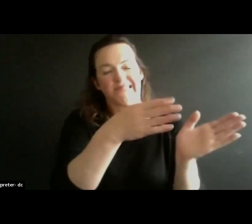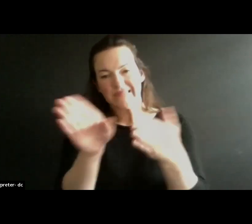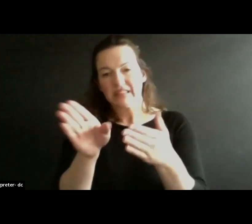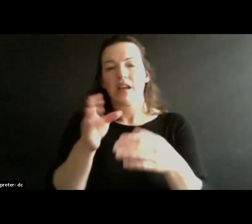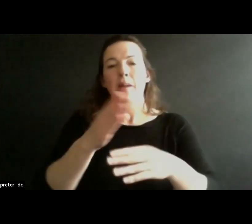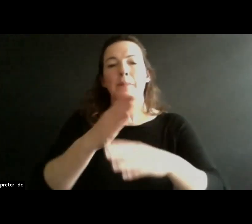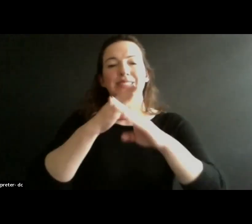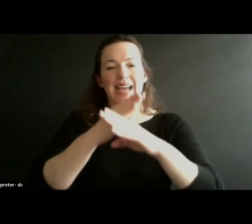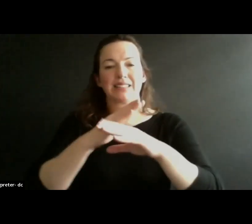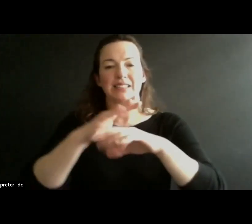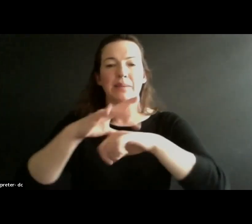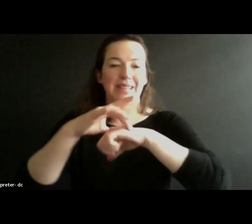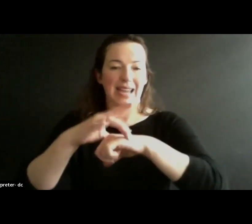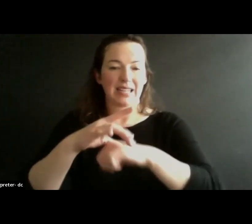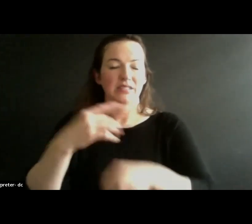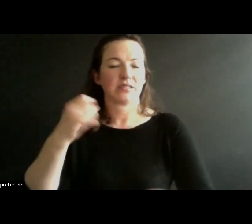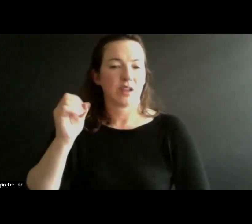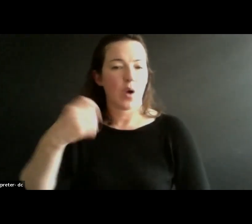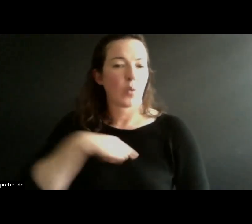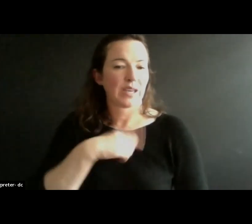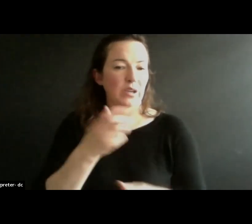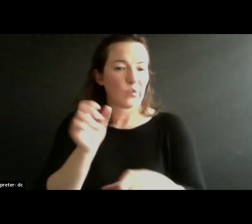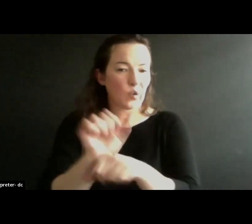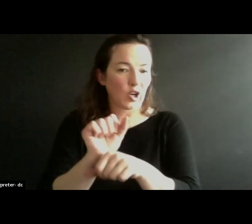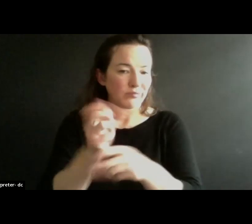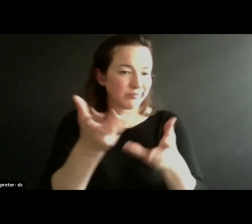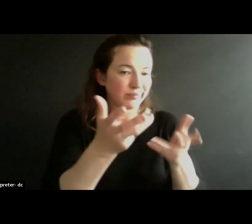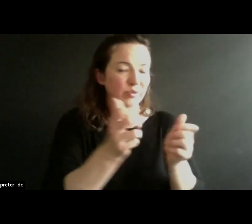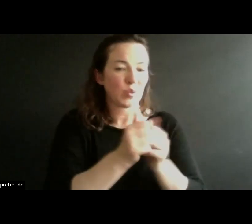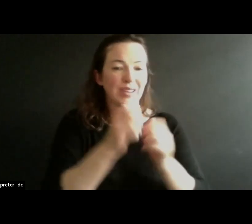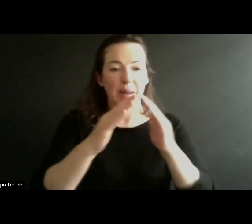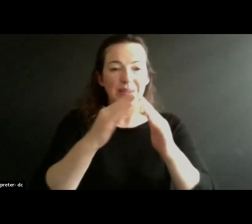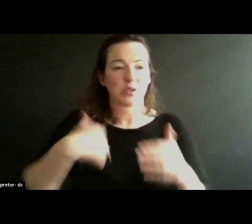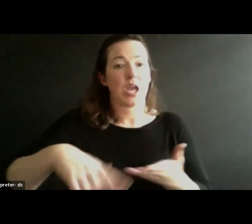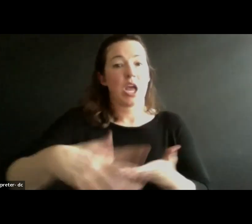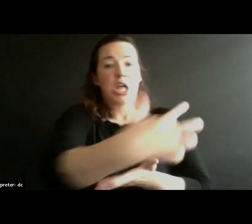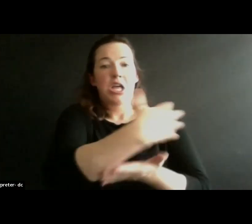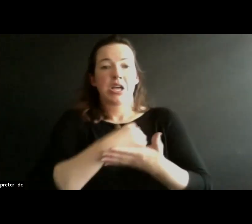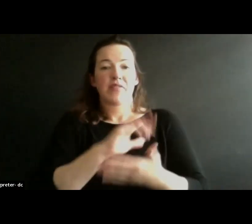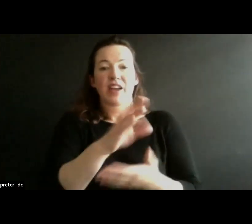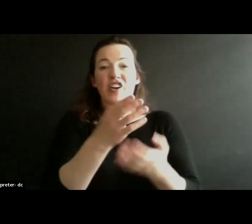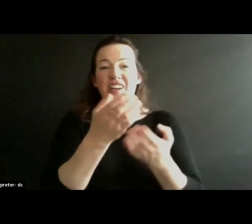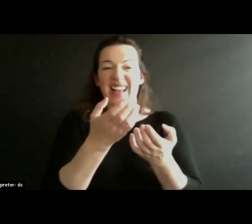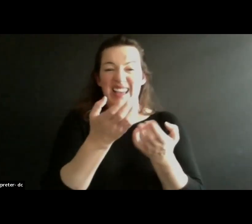a really high level way of saying we work with companies across the country, and we take in all of their electronic waste all devices that they're not using anymore. And